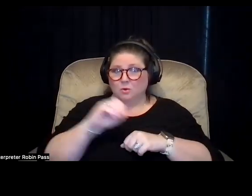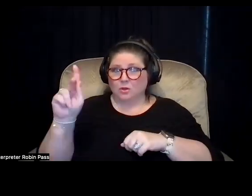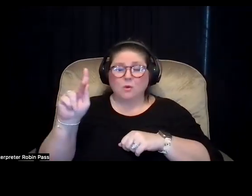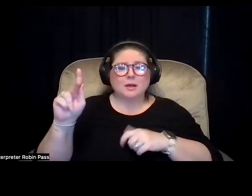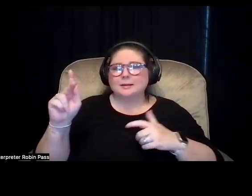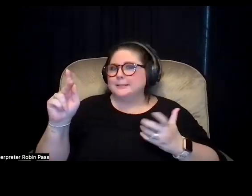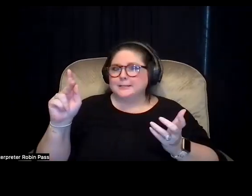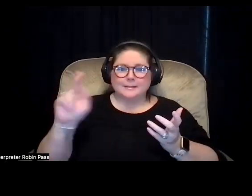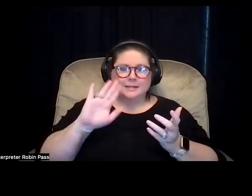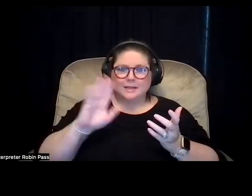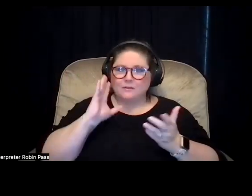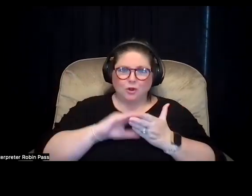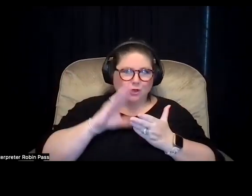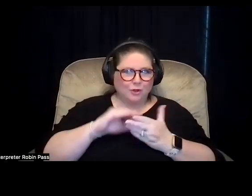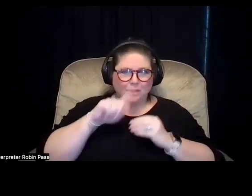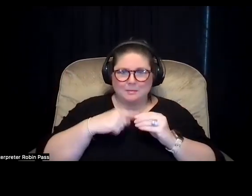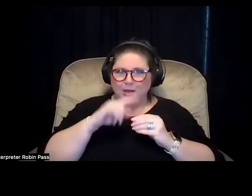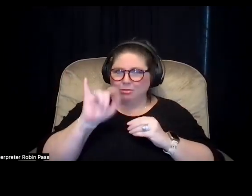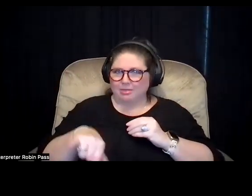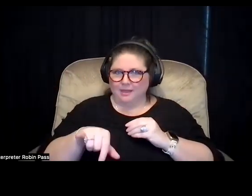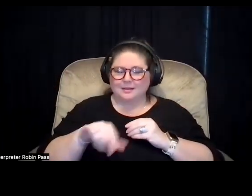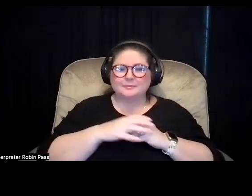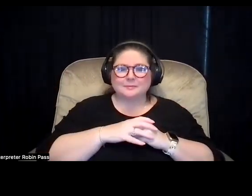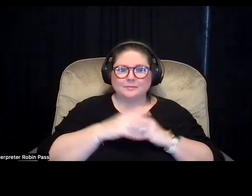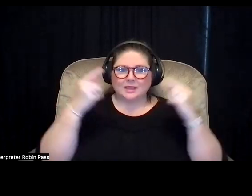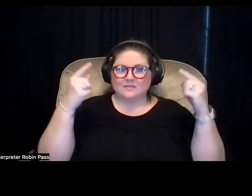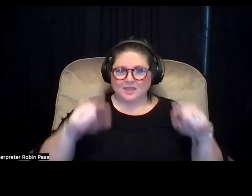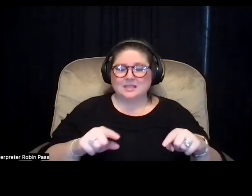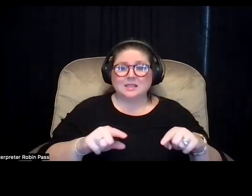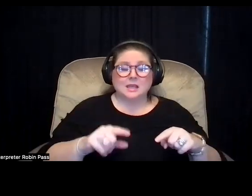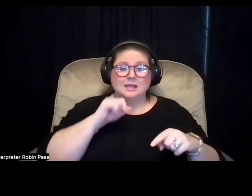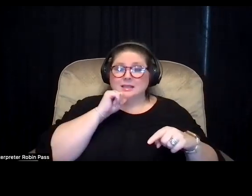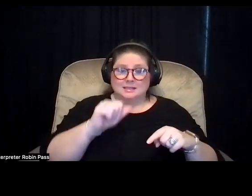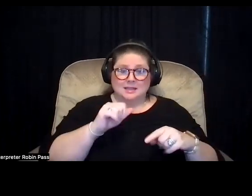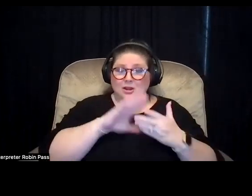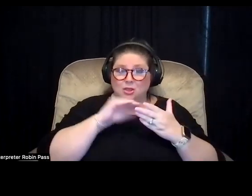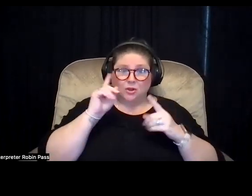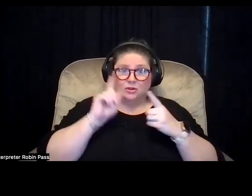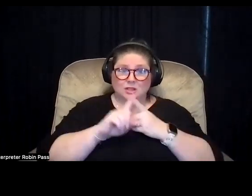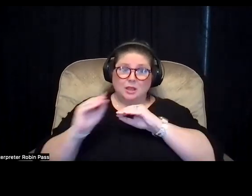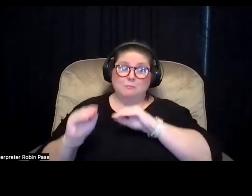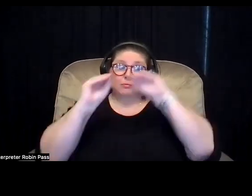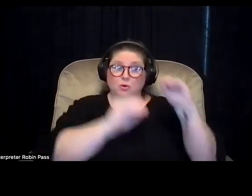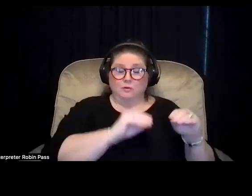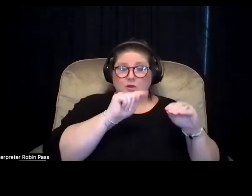and he didn't learn about it until he what he moved to tulsa as an adult